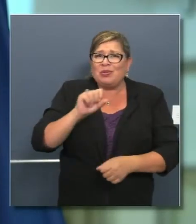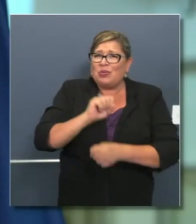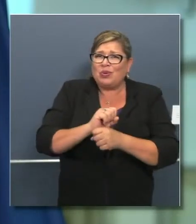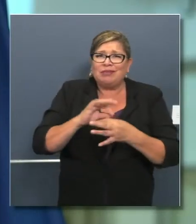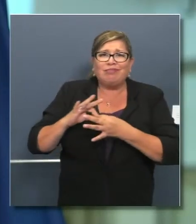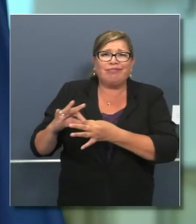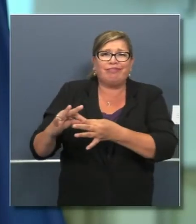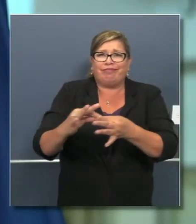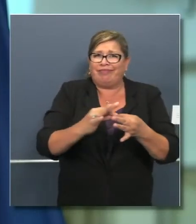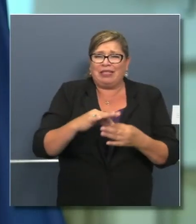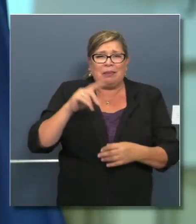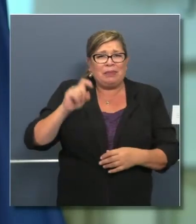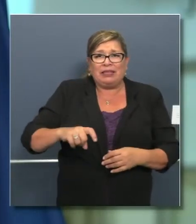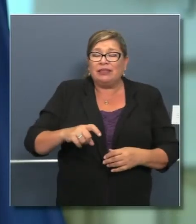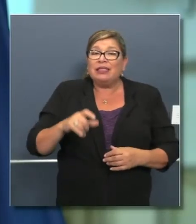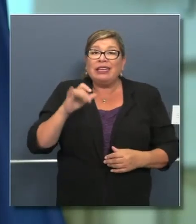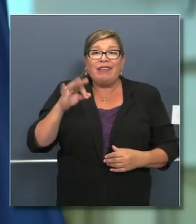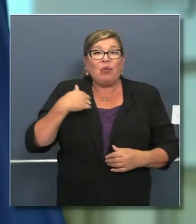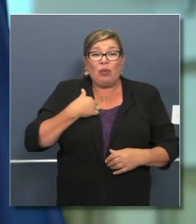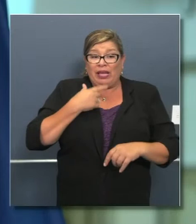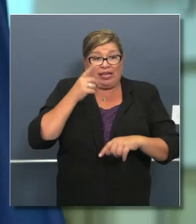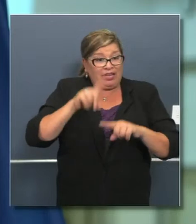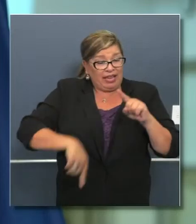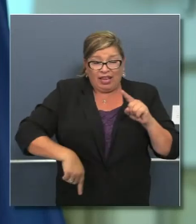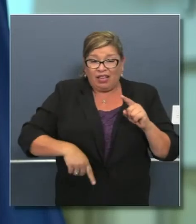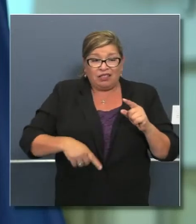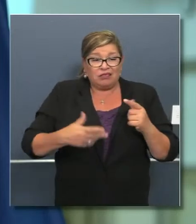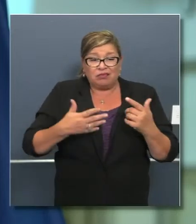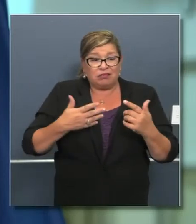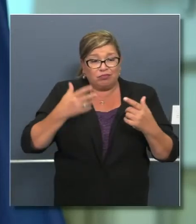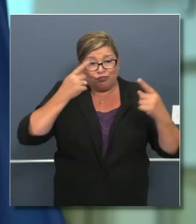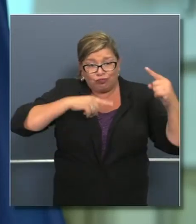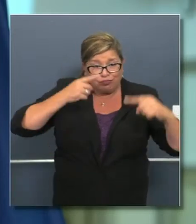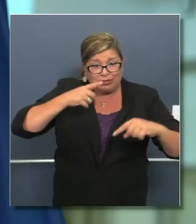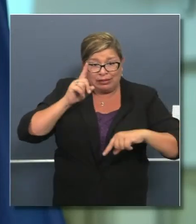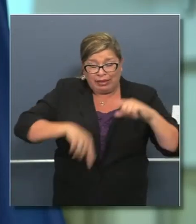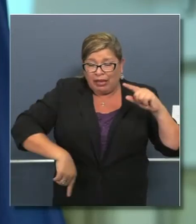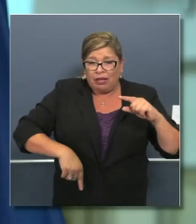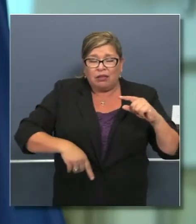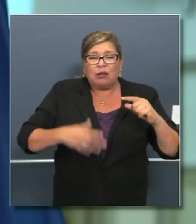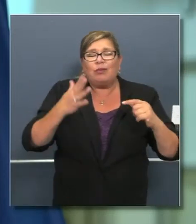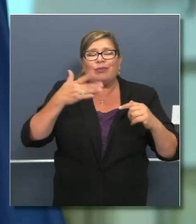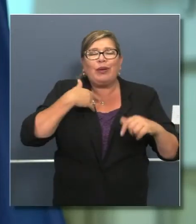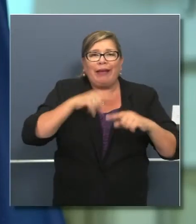extent that we can't we don't want to be punitive as long as we're in a spirit of collaboration but